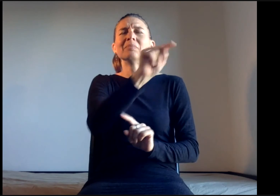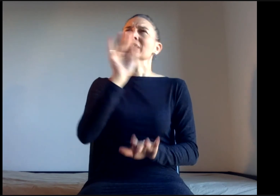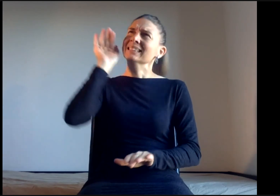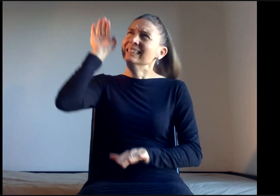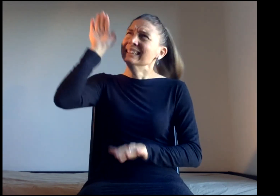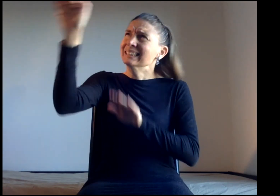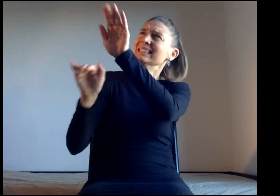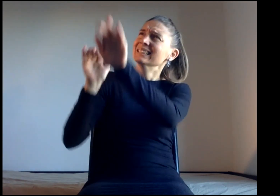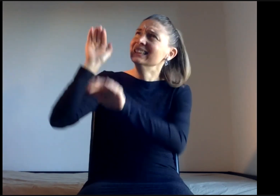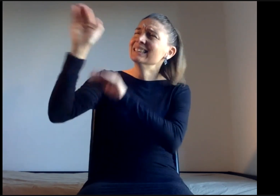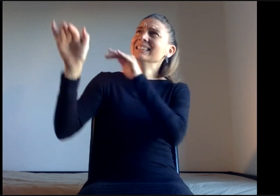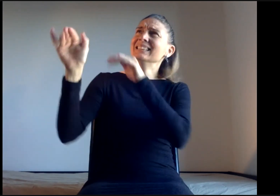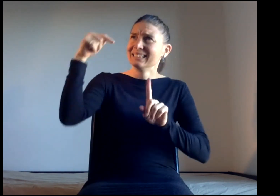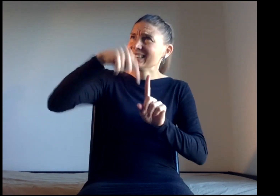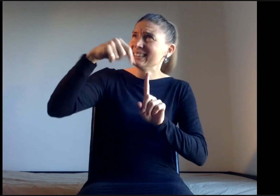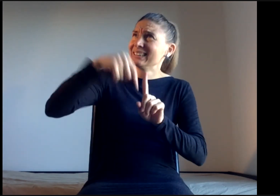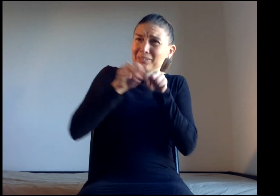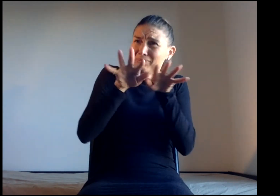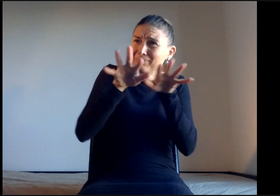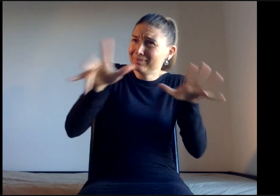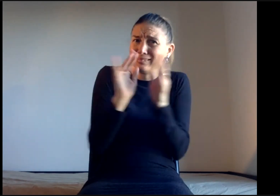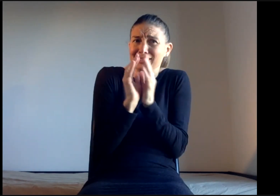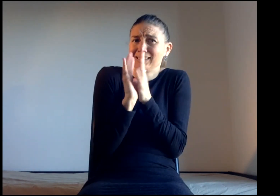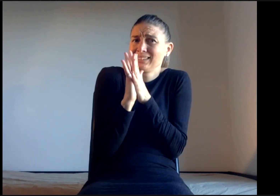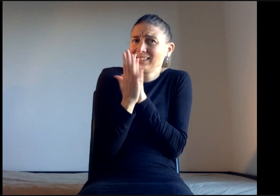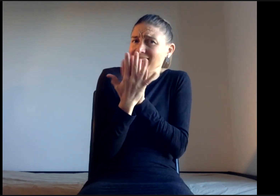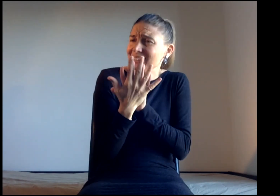like his is being taken seriously at all.